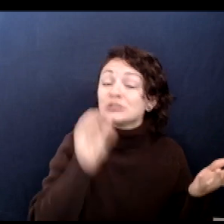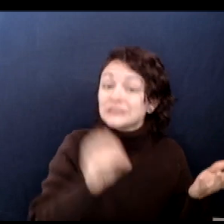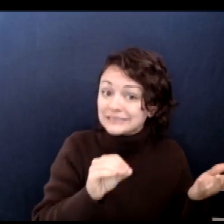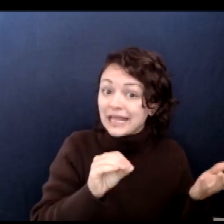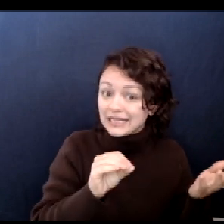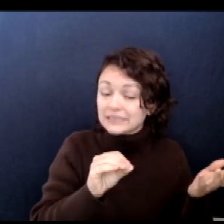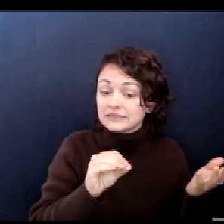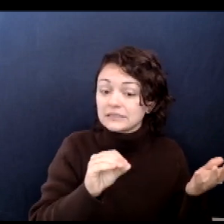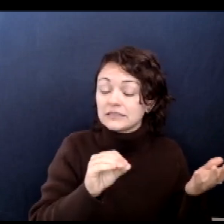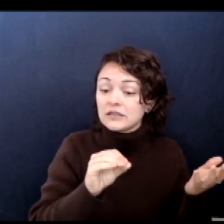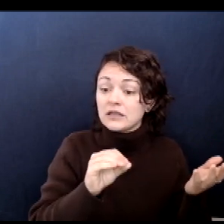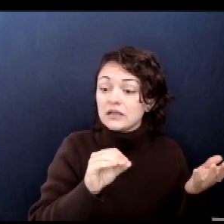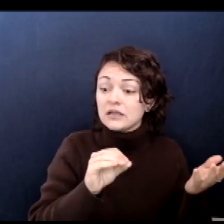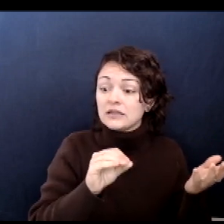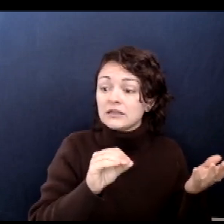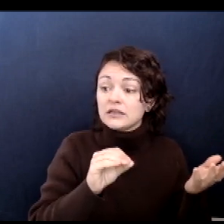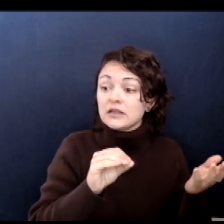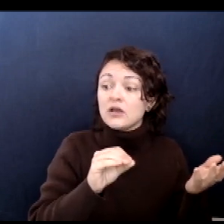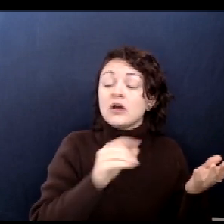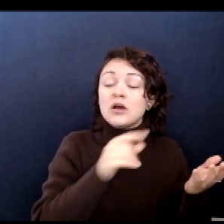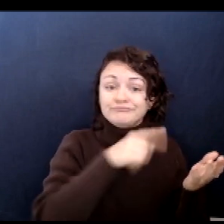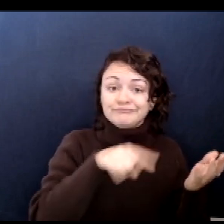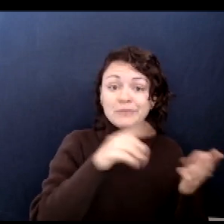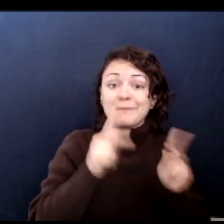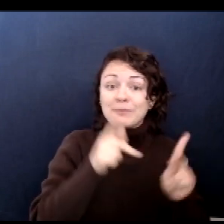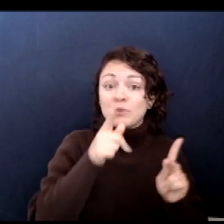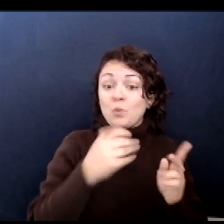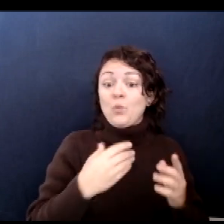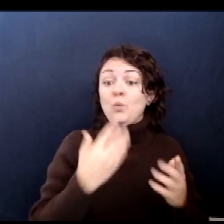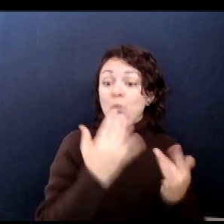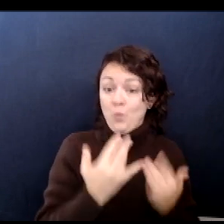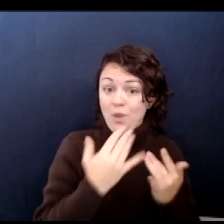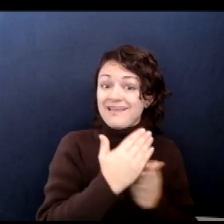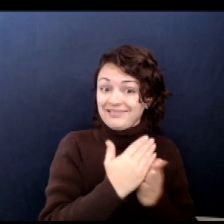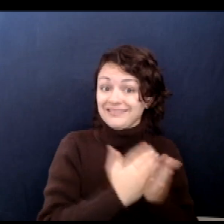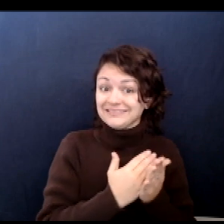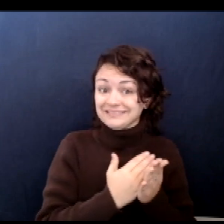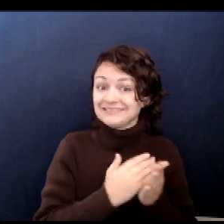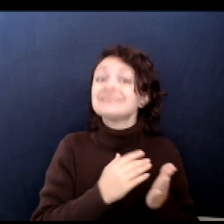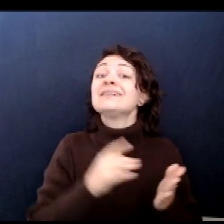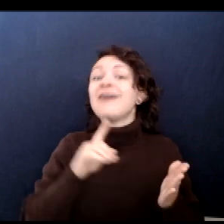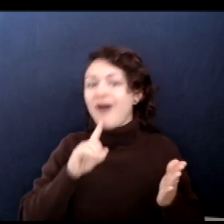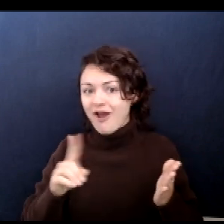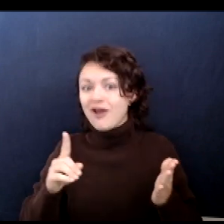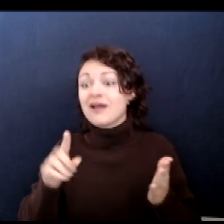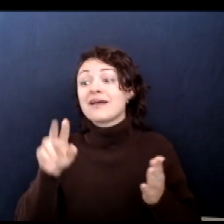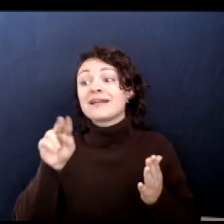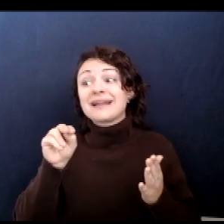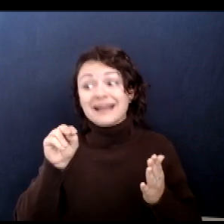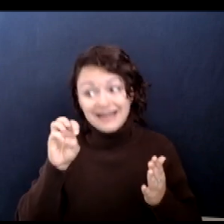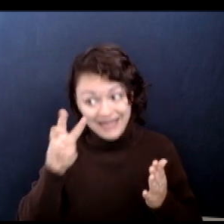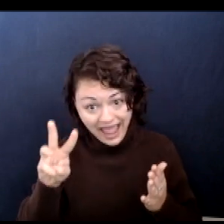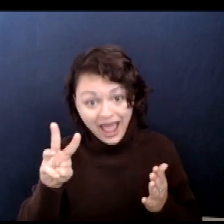99% of those are waiting on the now waiver.